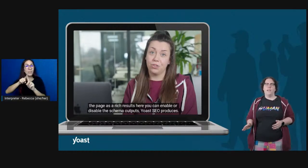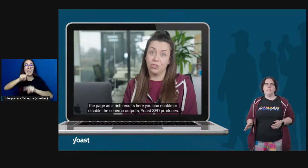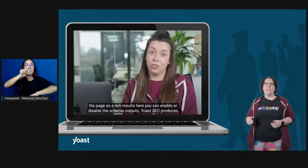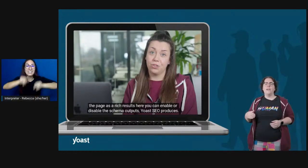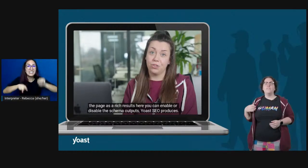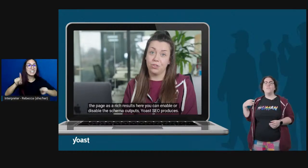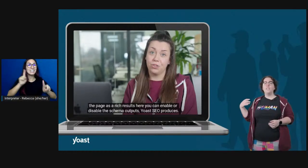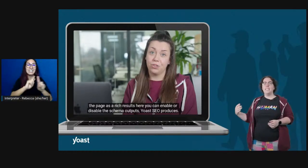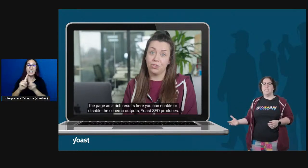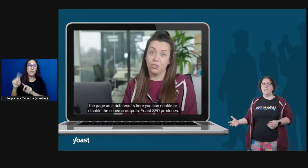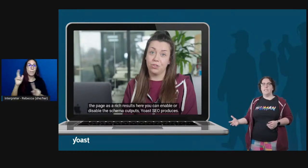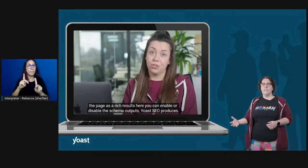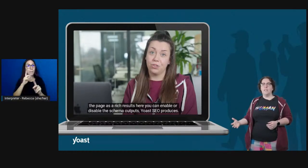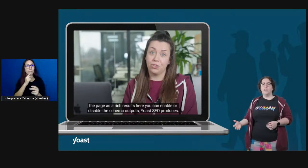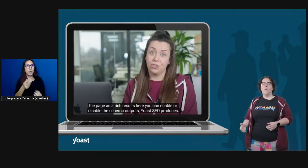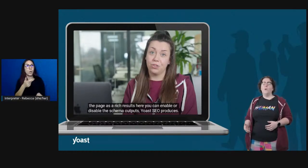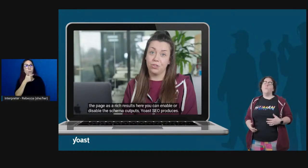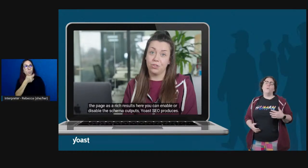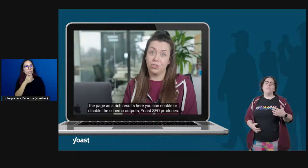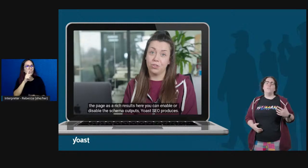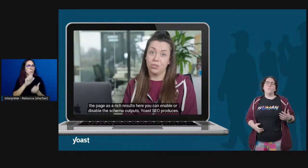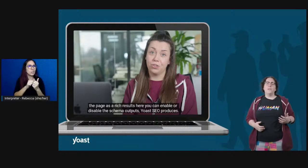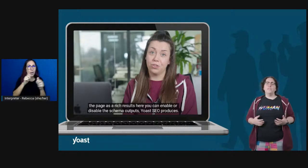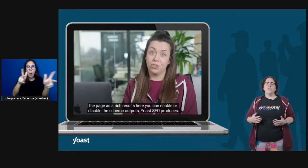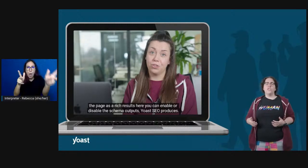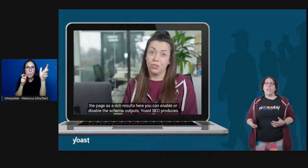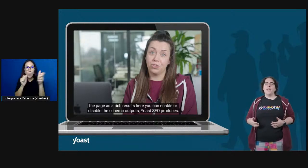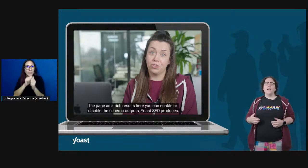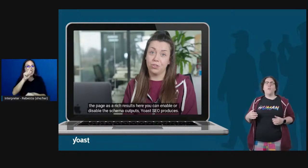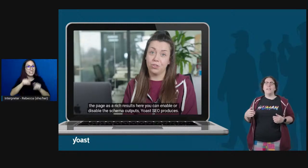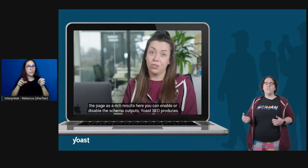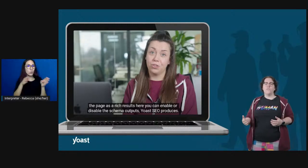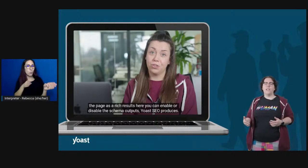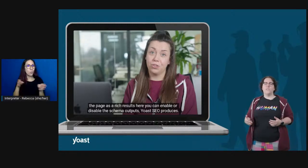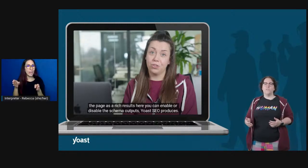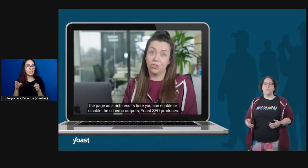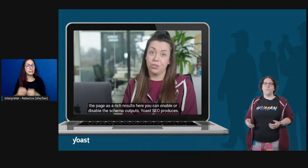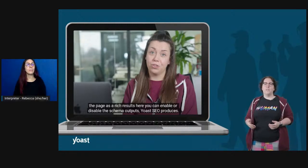The point is not that captions are important although do not get me wrong, they are but different people content